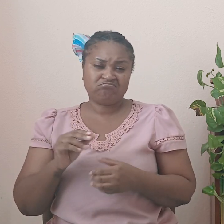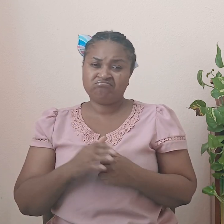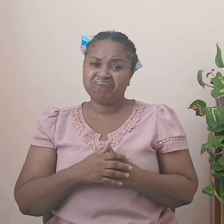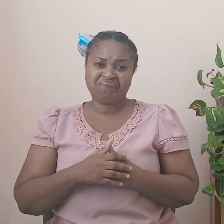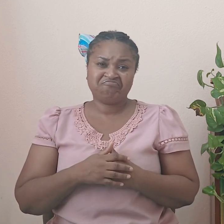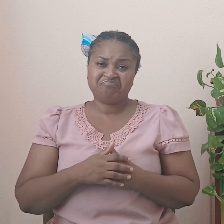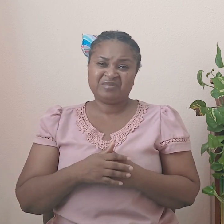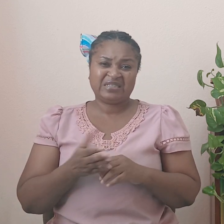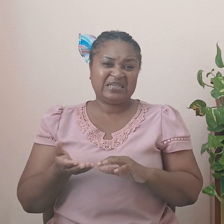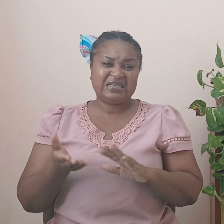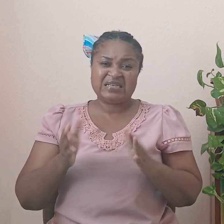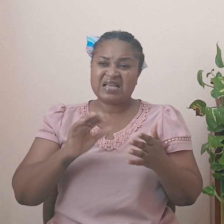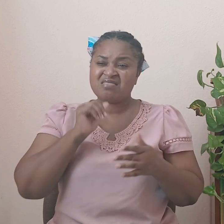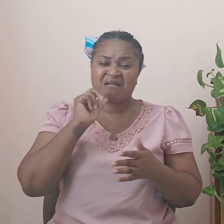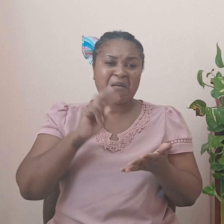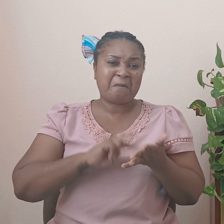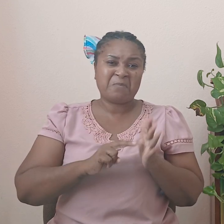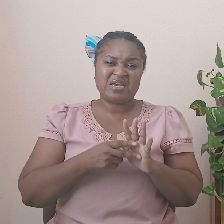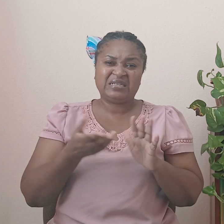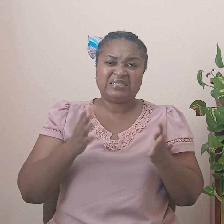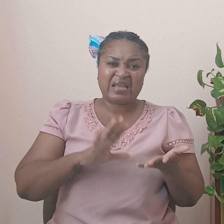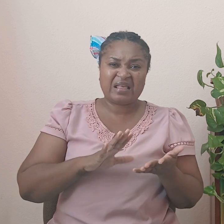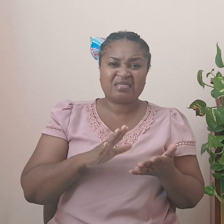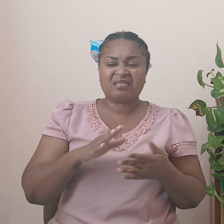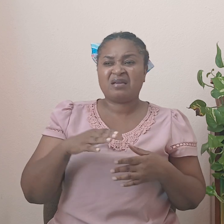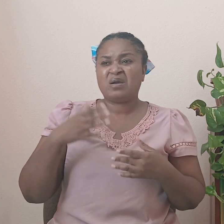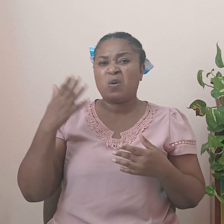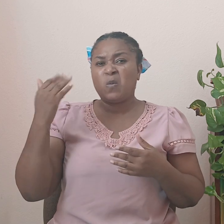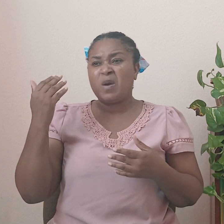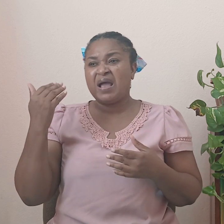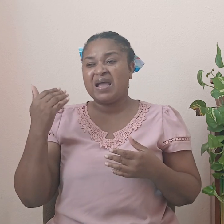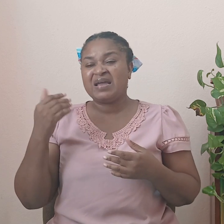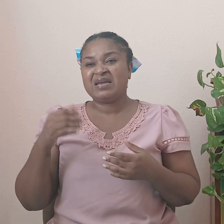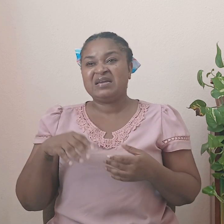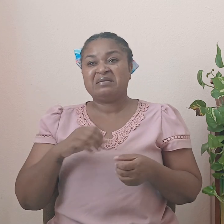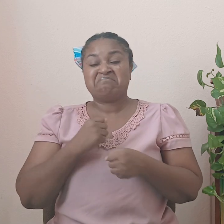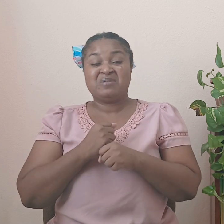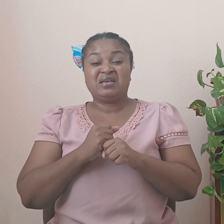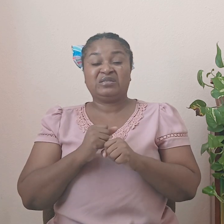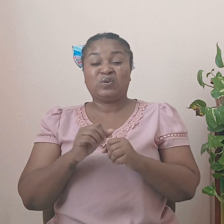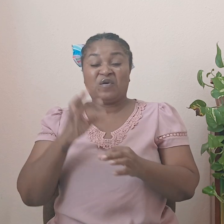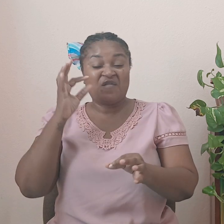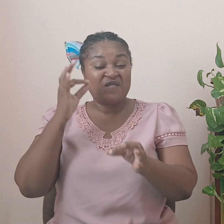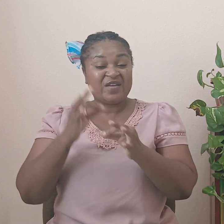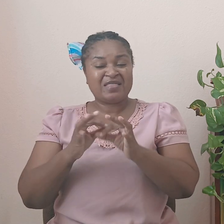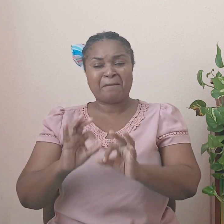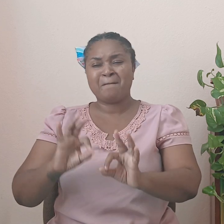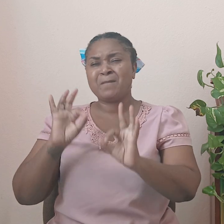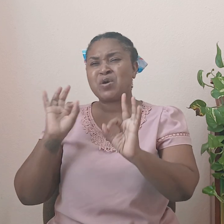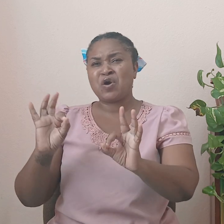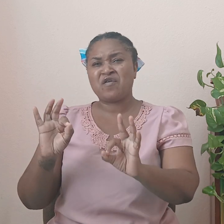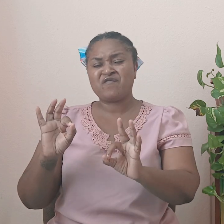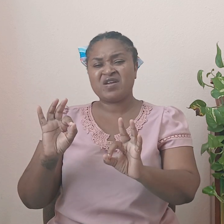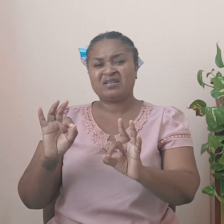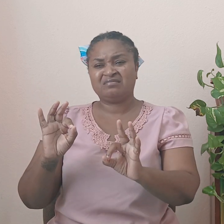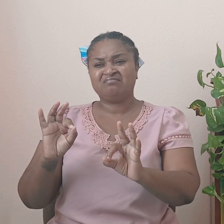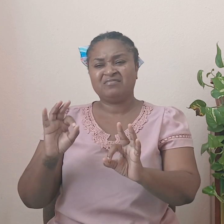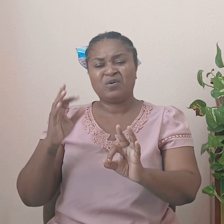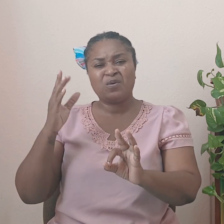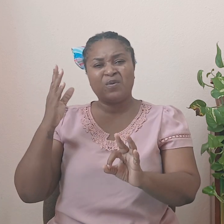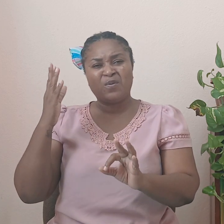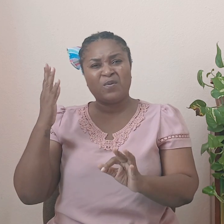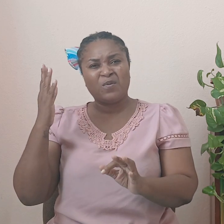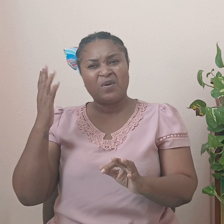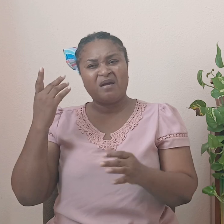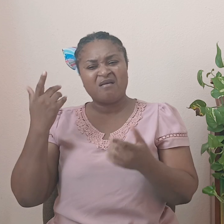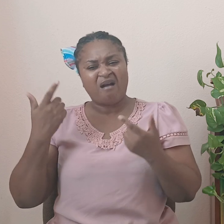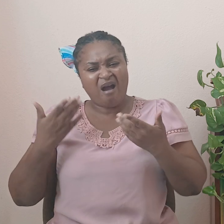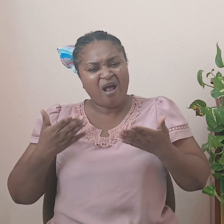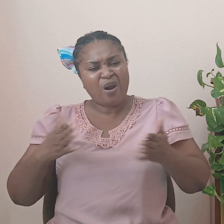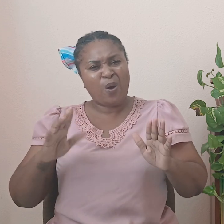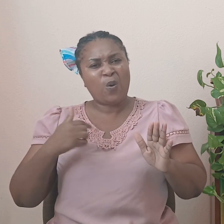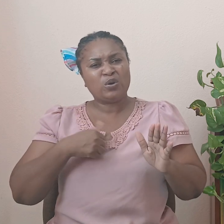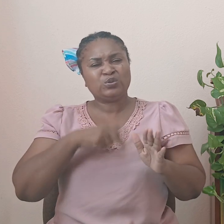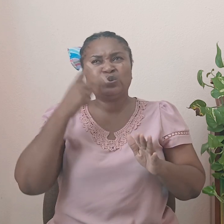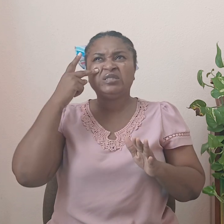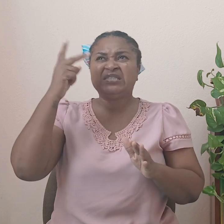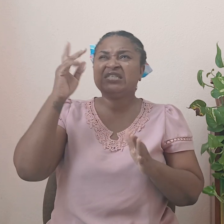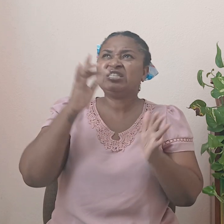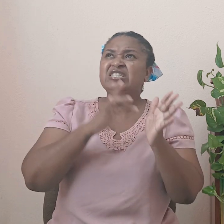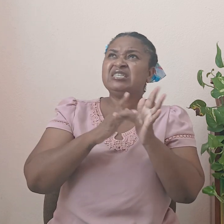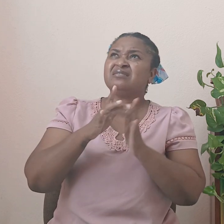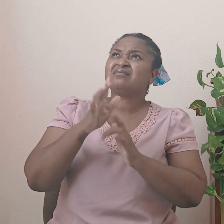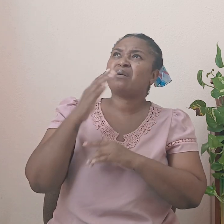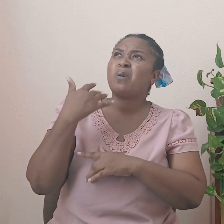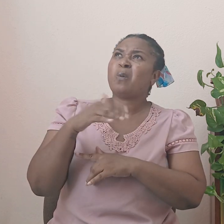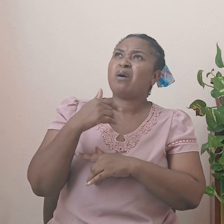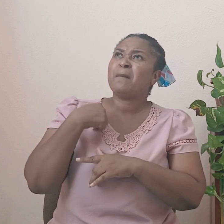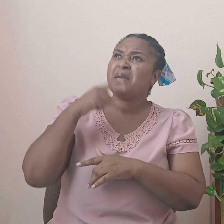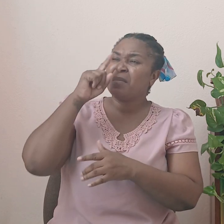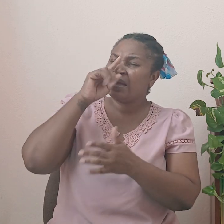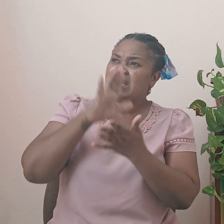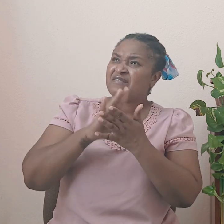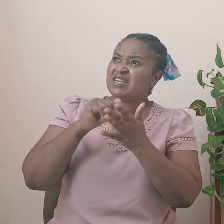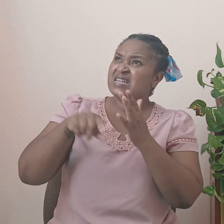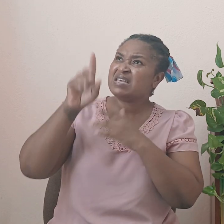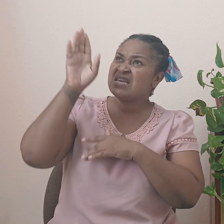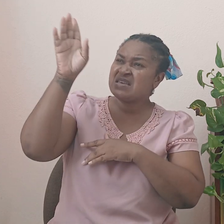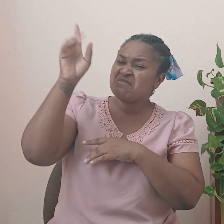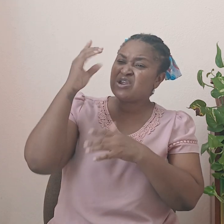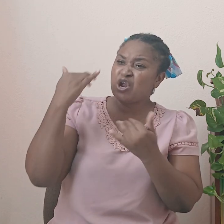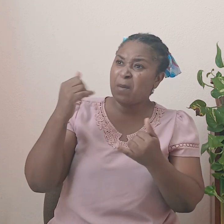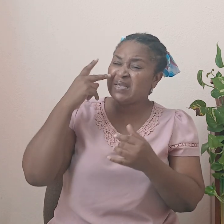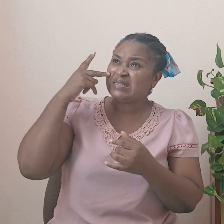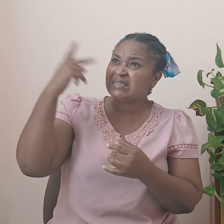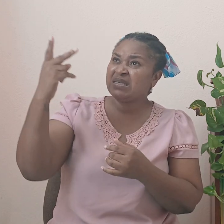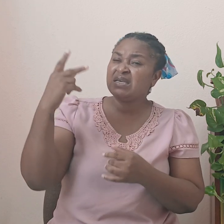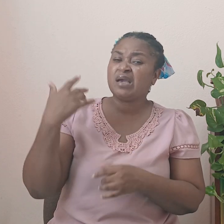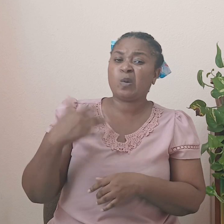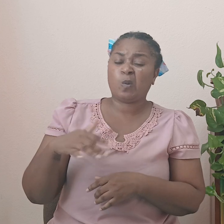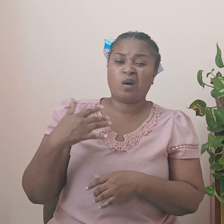not death, if it perfects our faith by sight, and lets us see Jesus in whom we have believed. Death